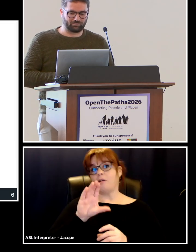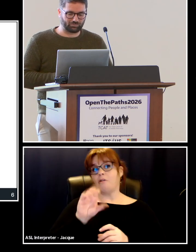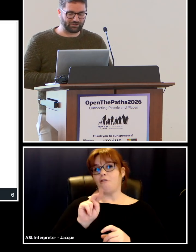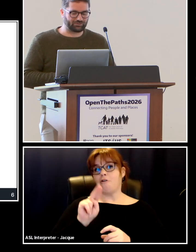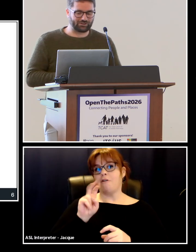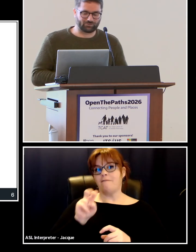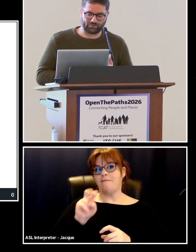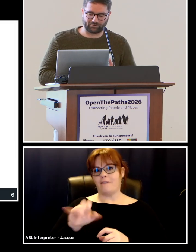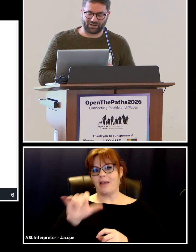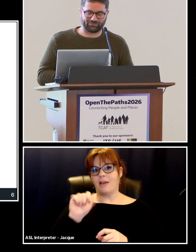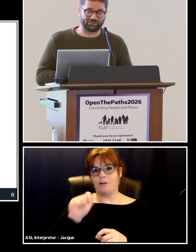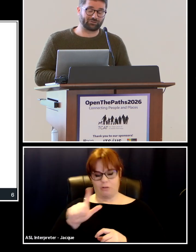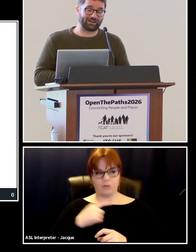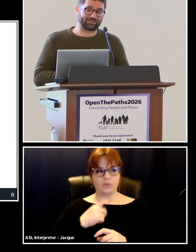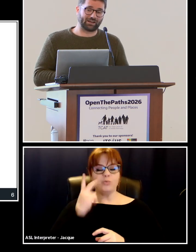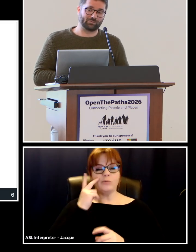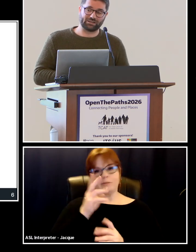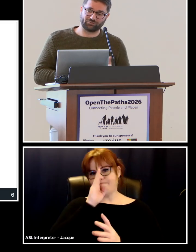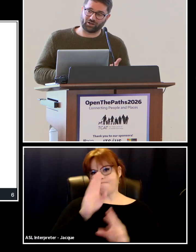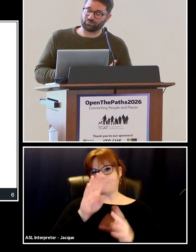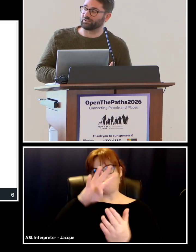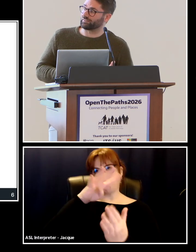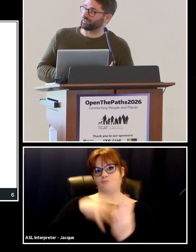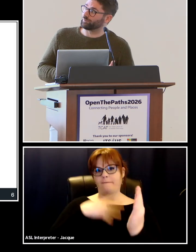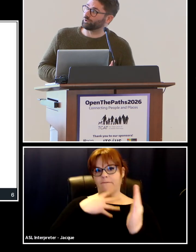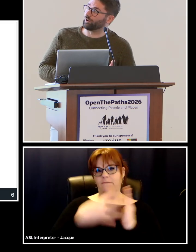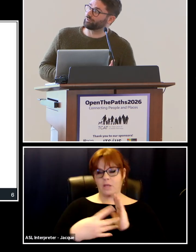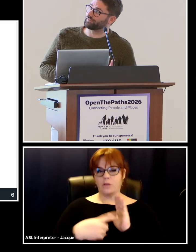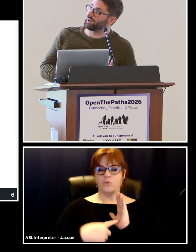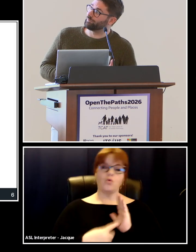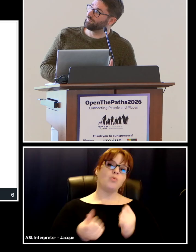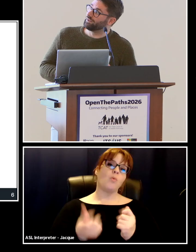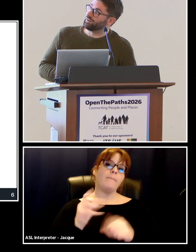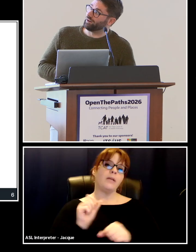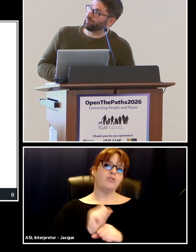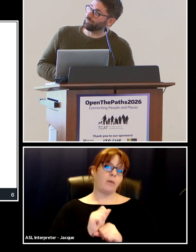um pretty straightforward graph that tracks how many jobs are accessible over time. Um